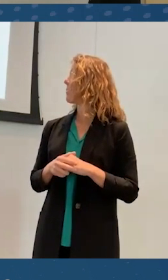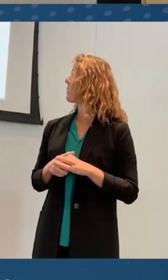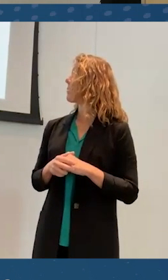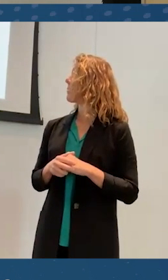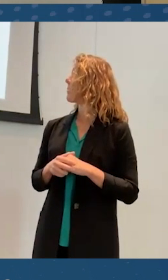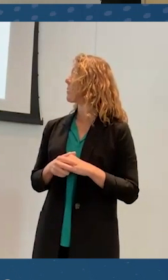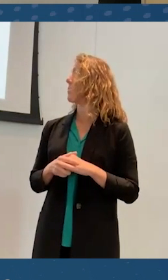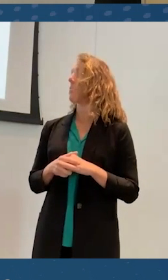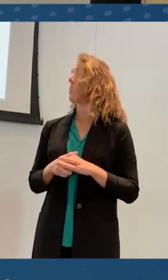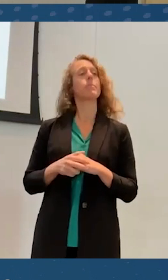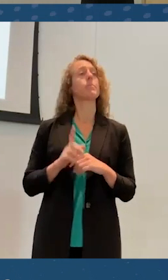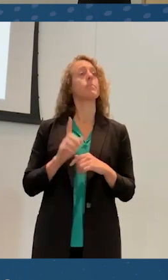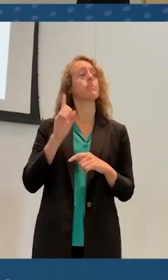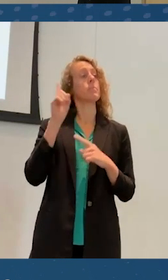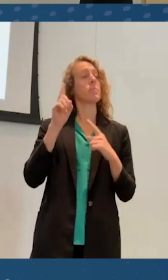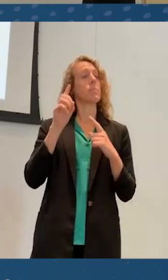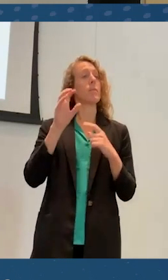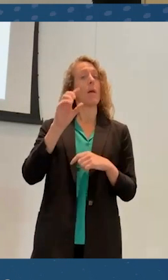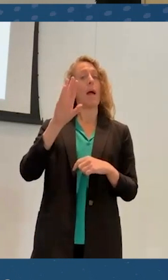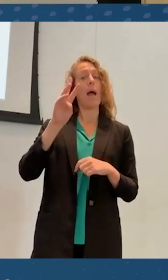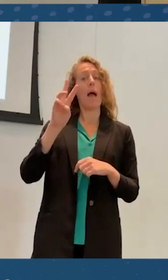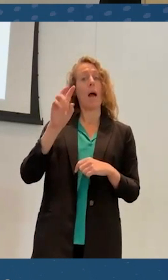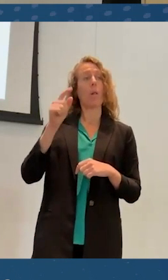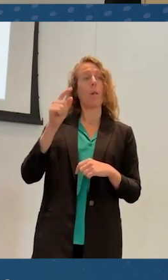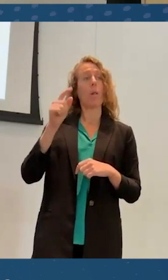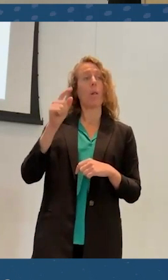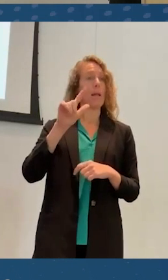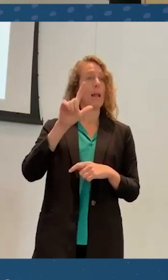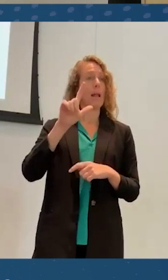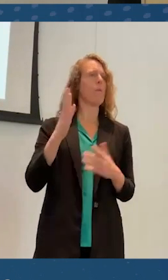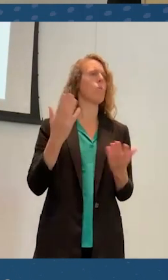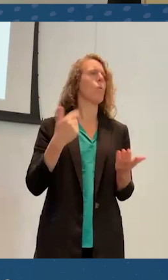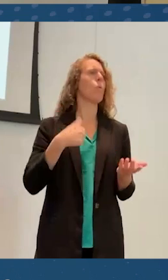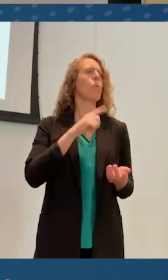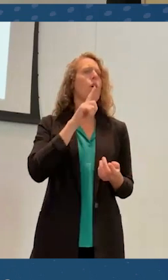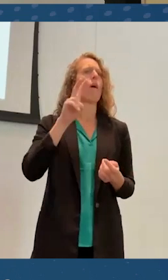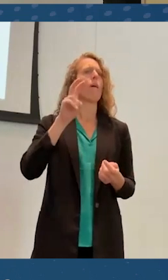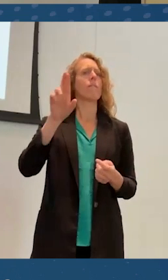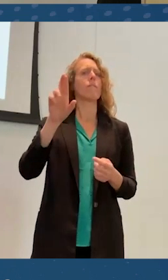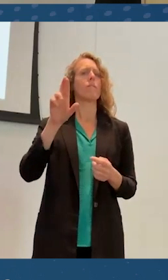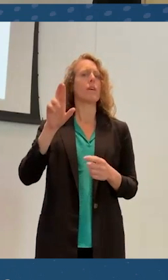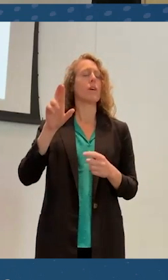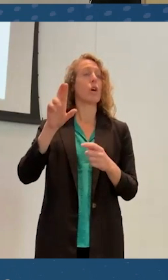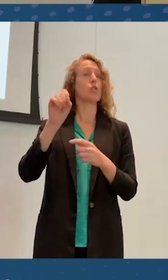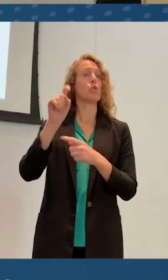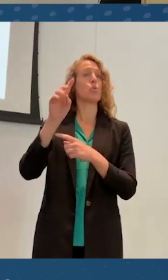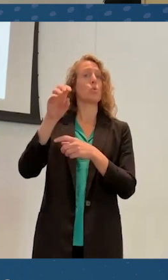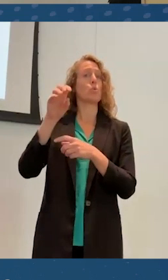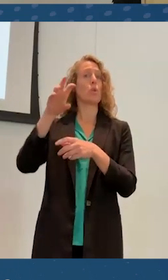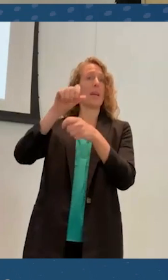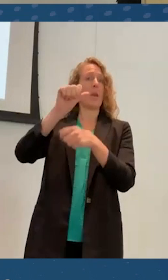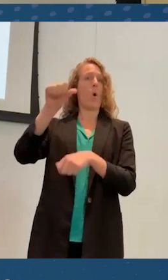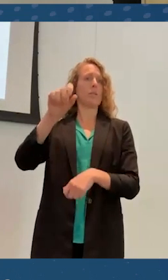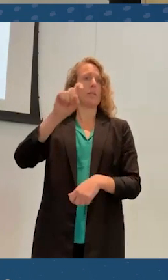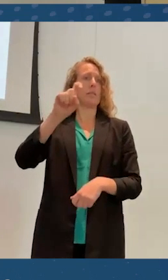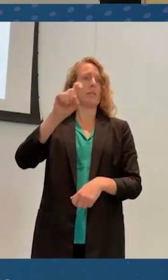As for Owlchemy Labs, we are a VR game studio headquartered in Austin, Texas. But since 2020, we have permanently transitioned